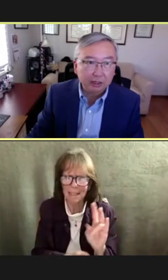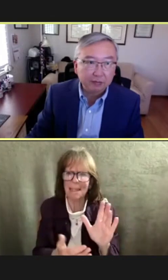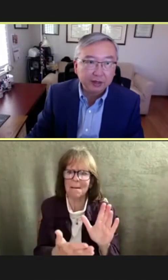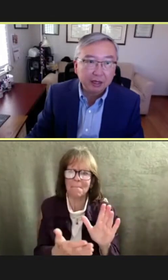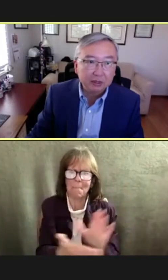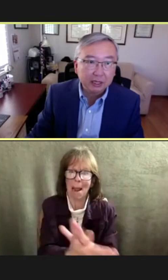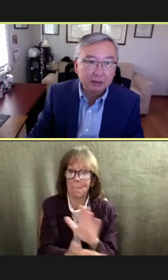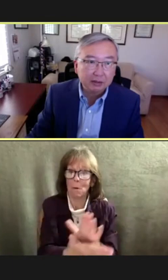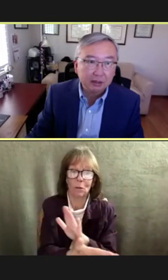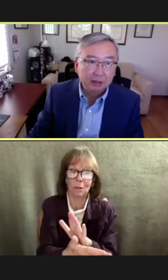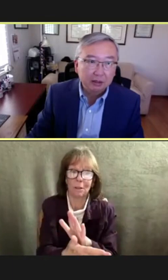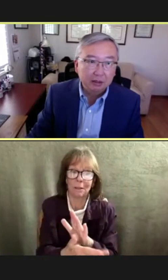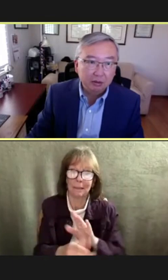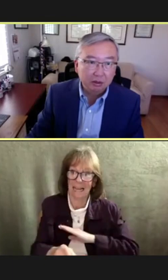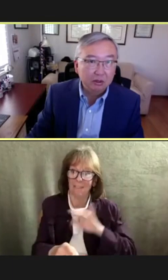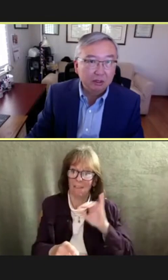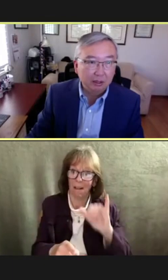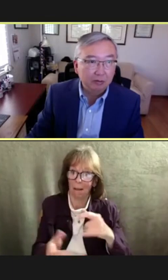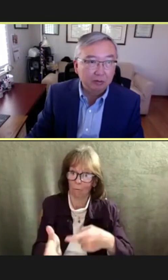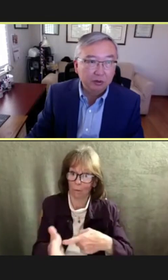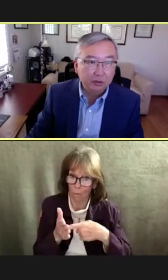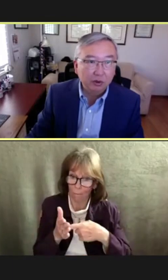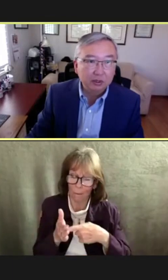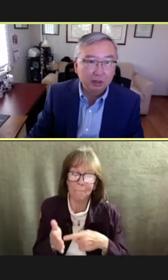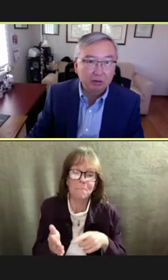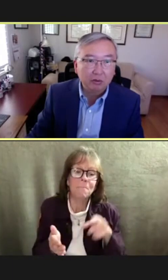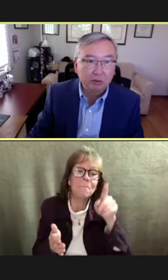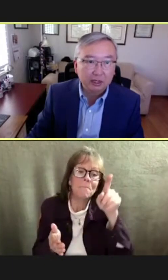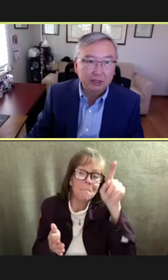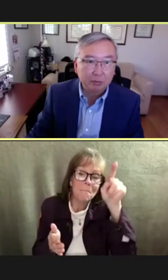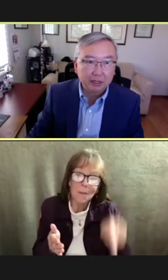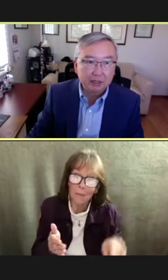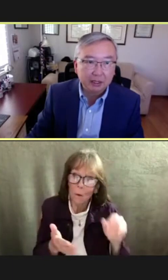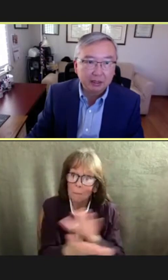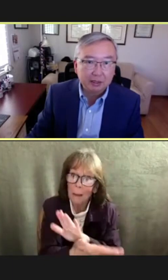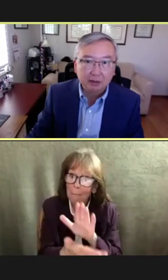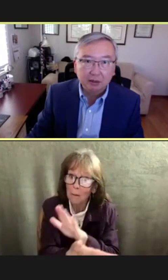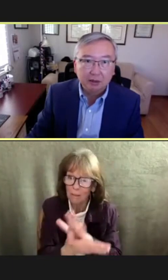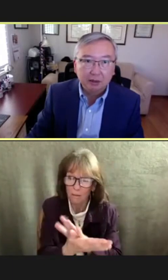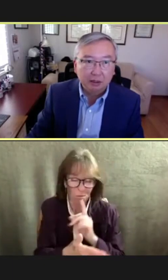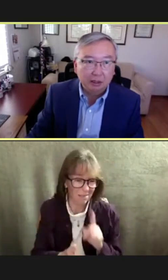And found that, first of all, there are not really that many